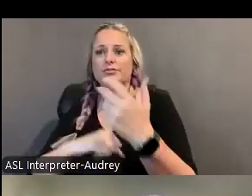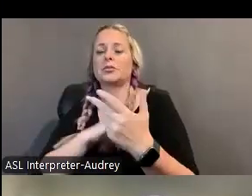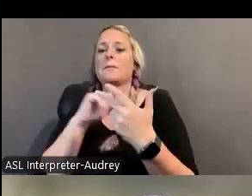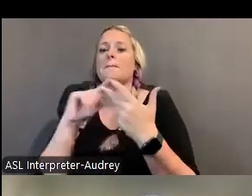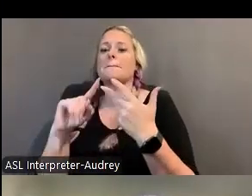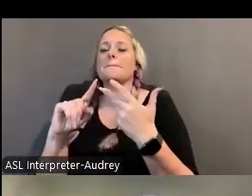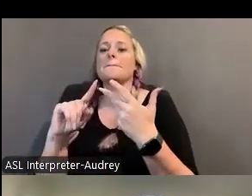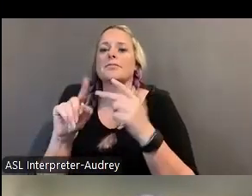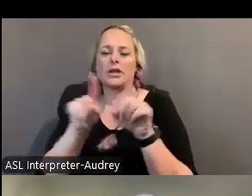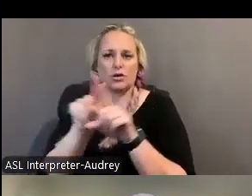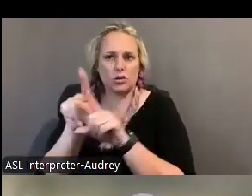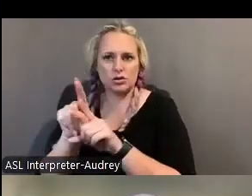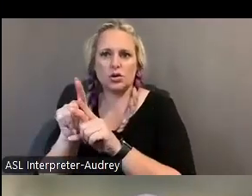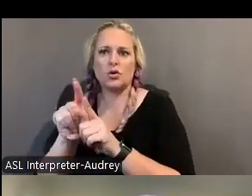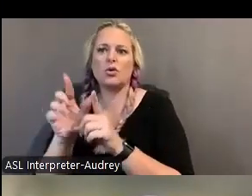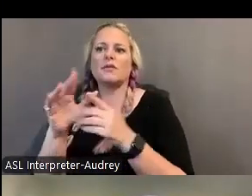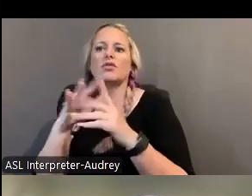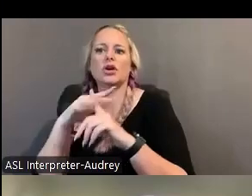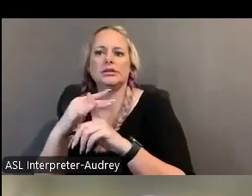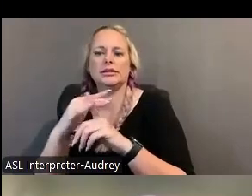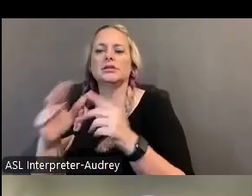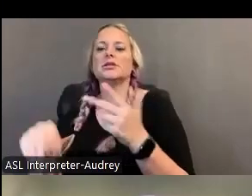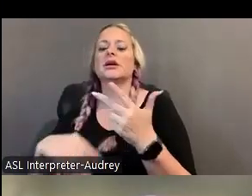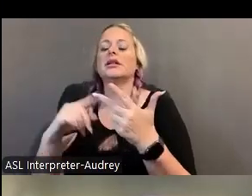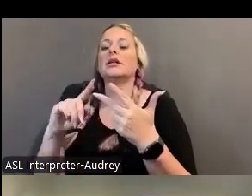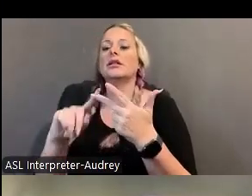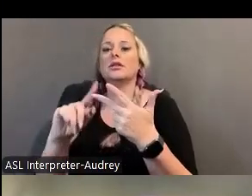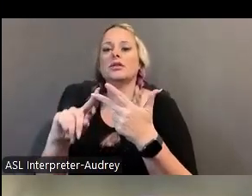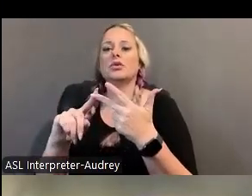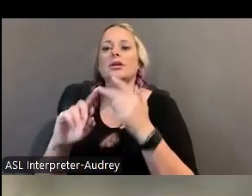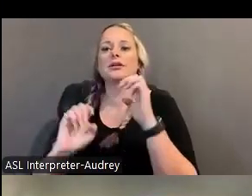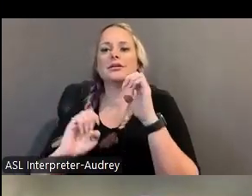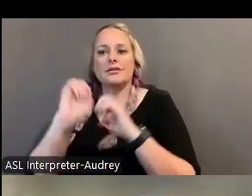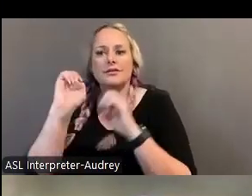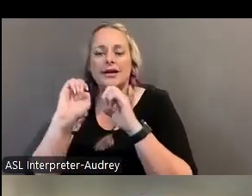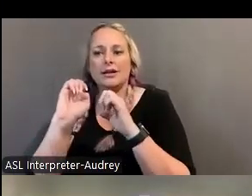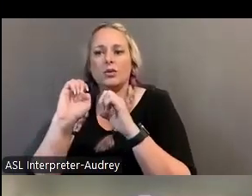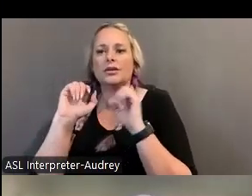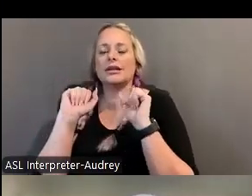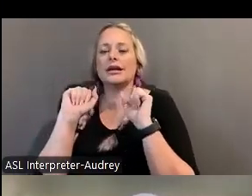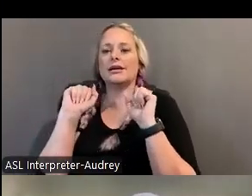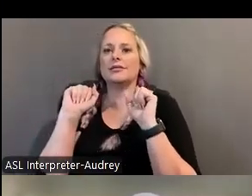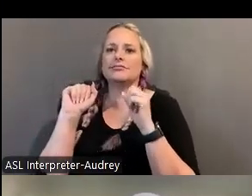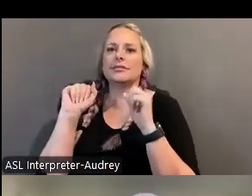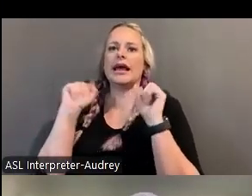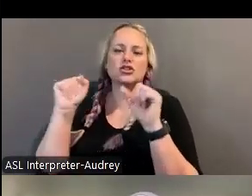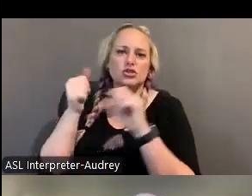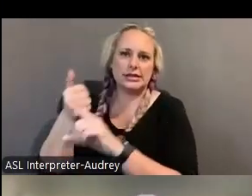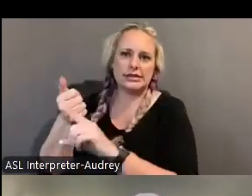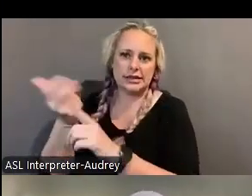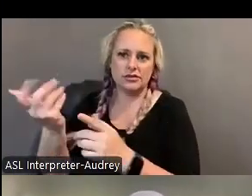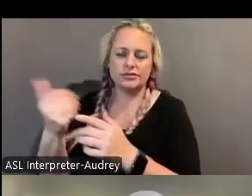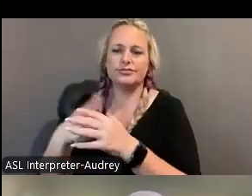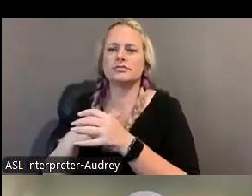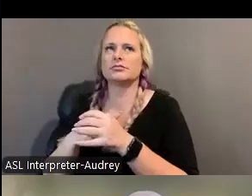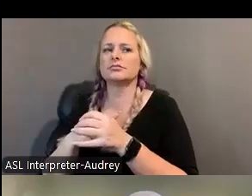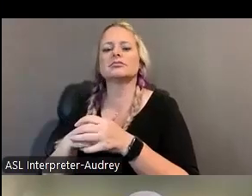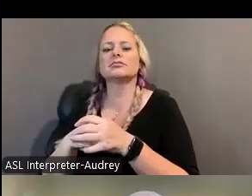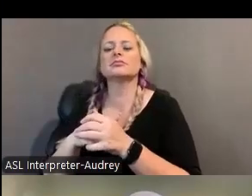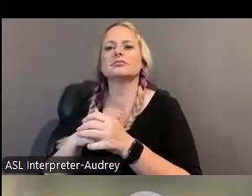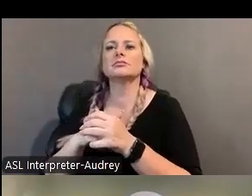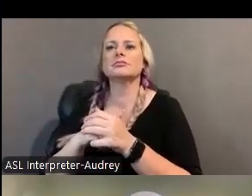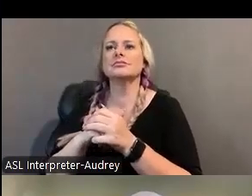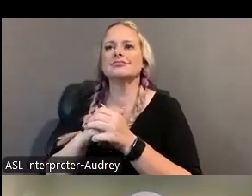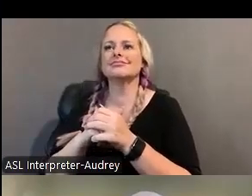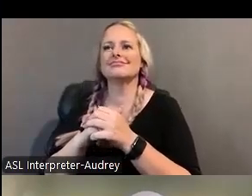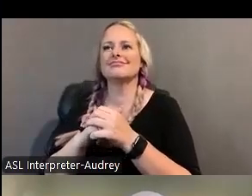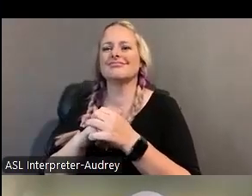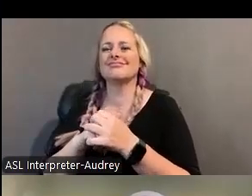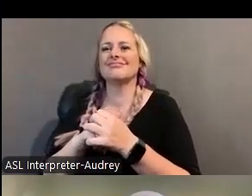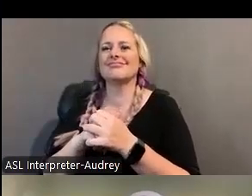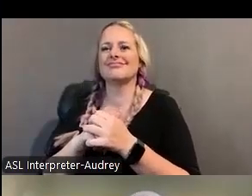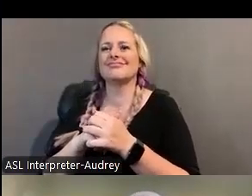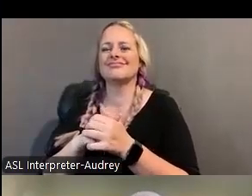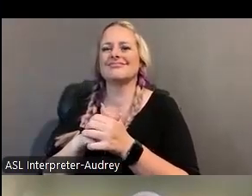also evaluation of the content. And the third part was evaluation of the exercise itself. Next slide.